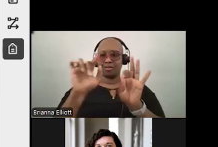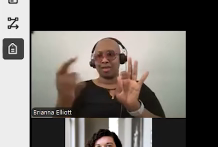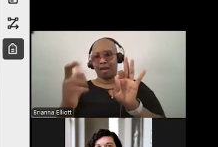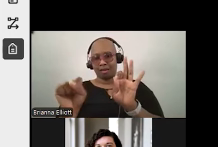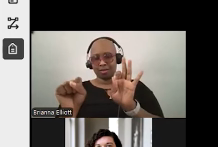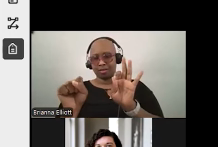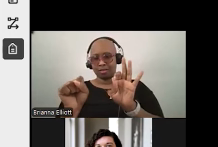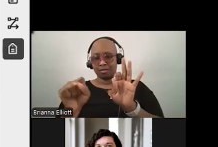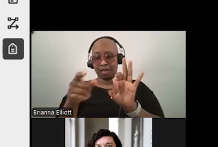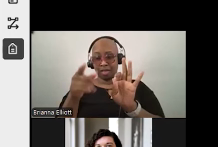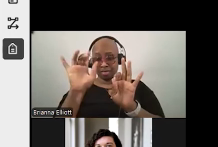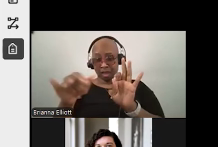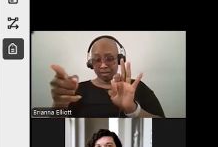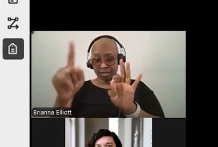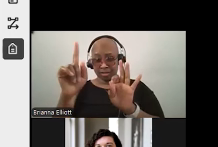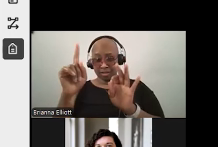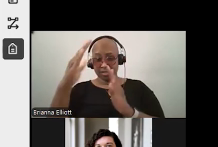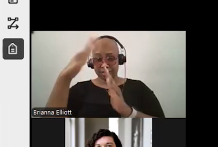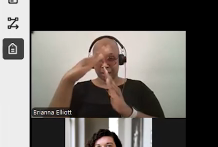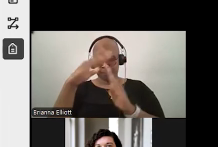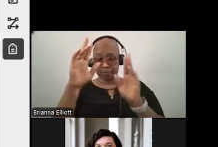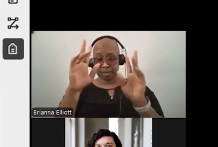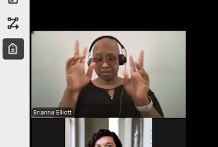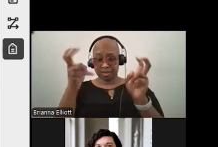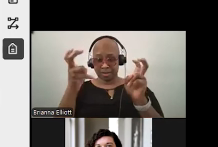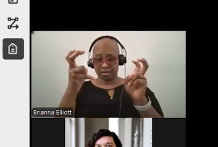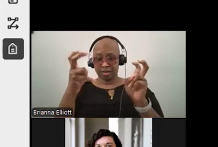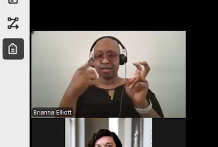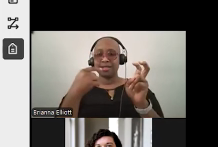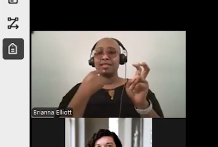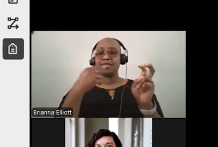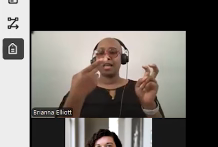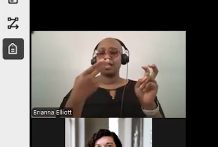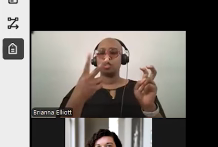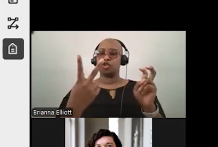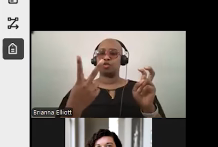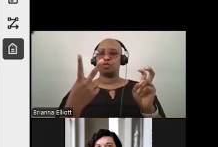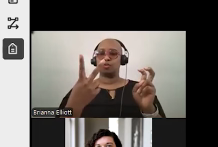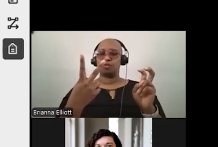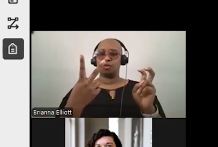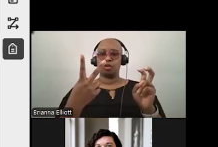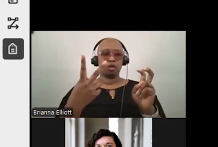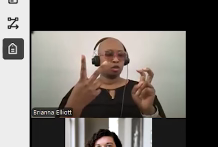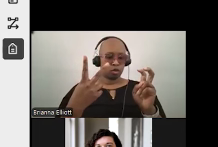top title. This is the first thing and it's saying H2. Well, we know now we know that that has to be